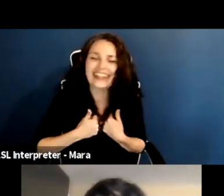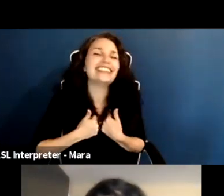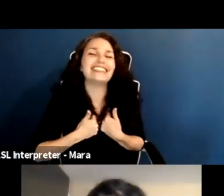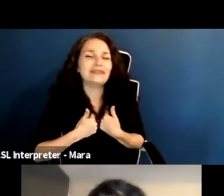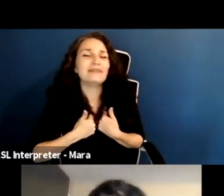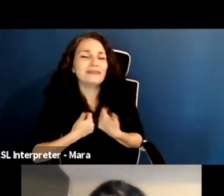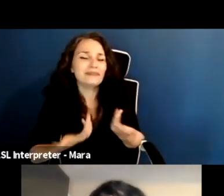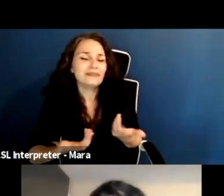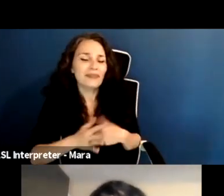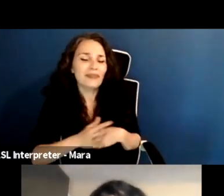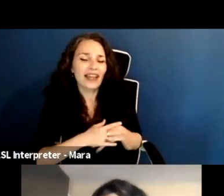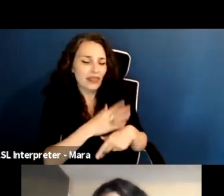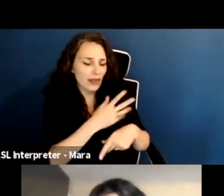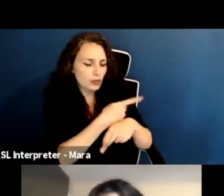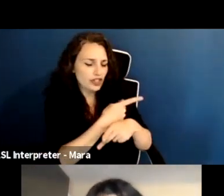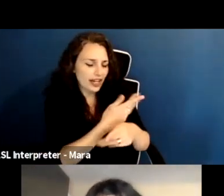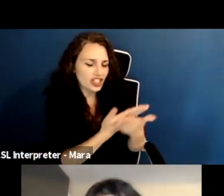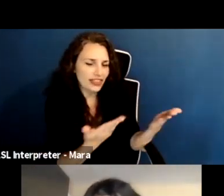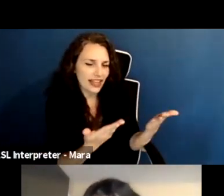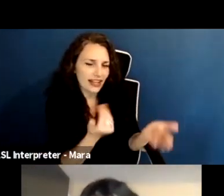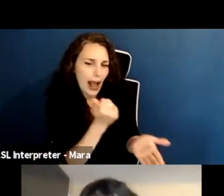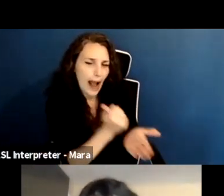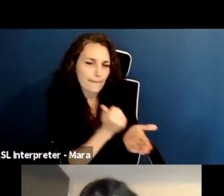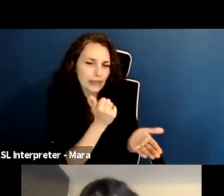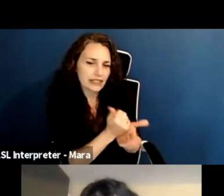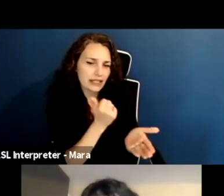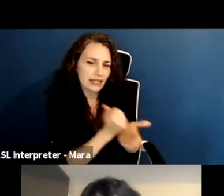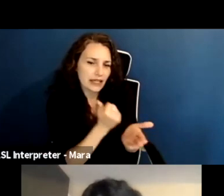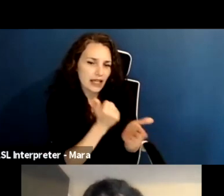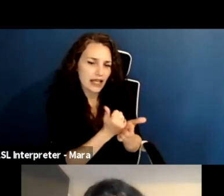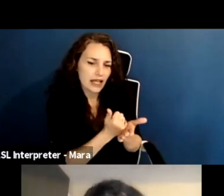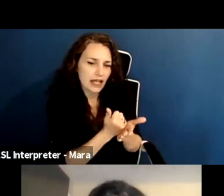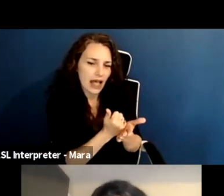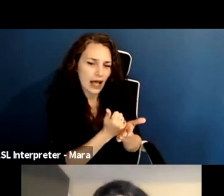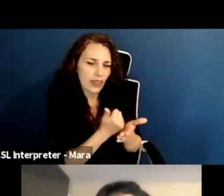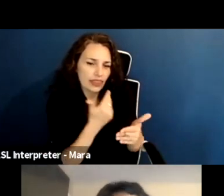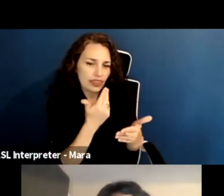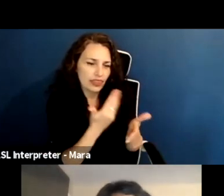with like moving our project and that was super helpful